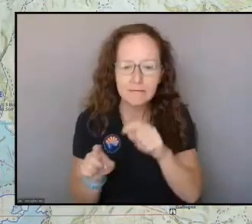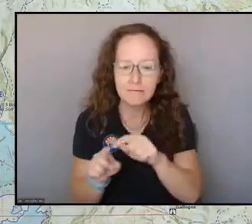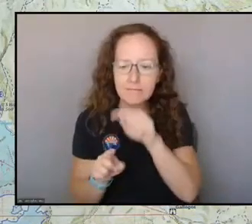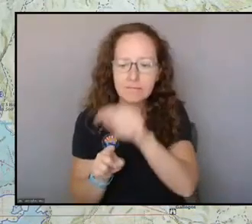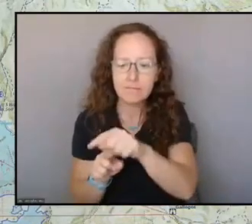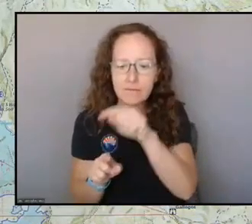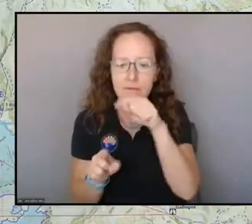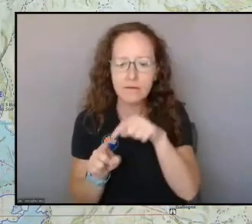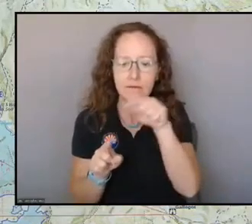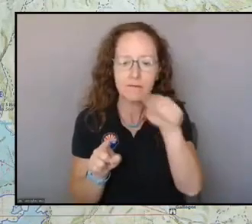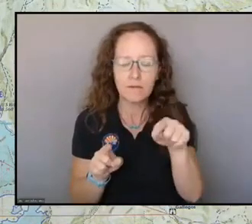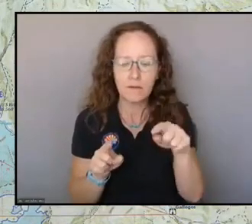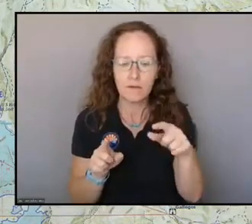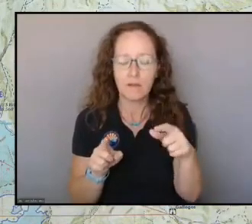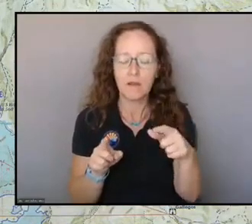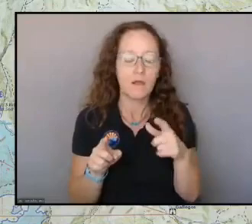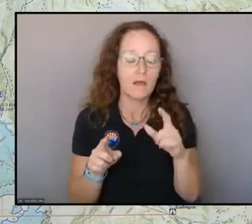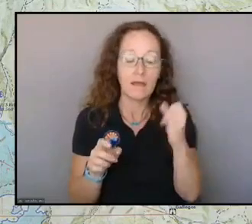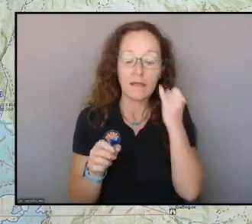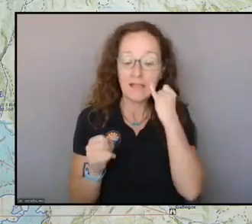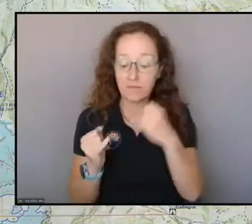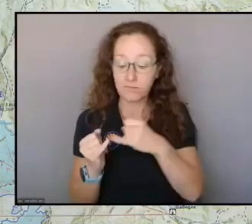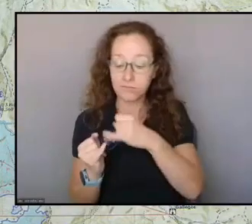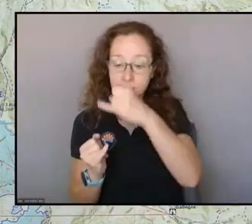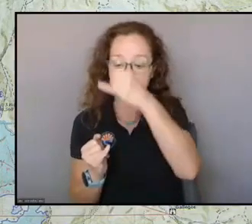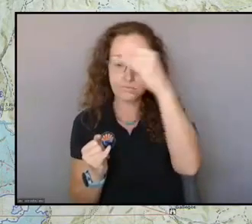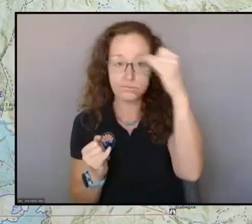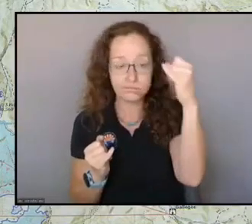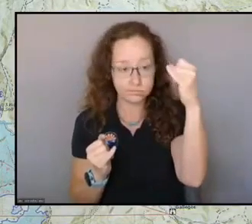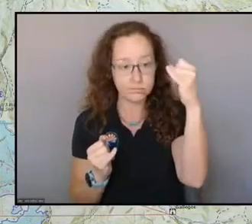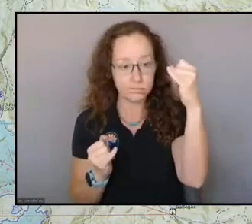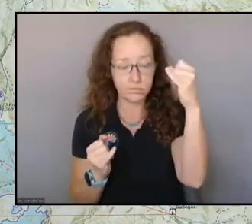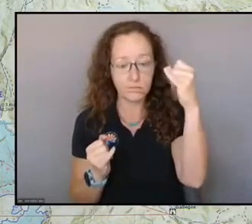FIRE, AND THEY MADE A MAP FOR US THAT SHOWS THE